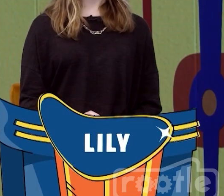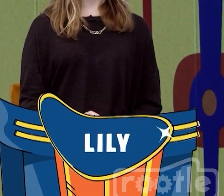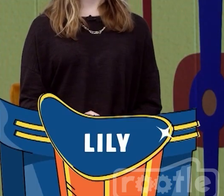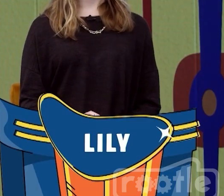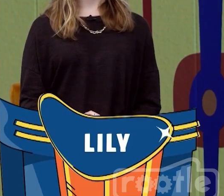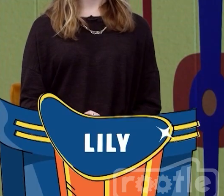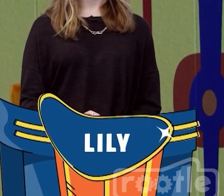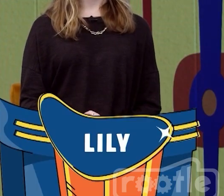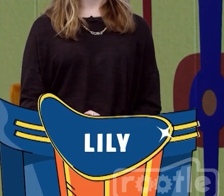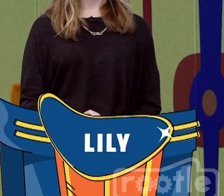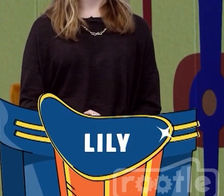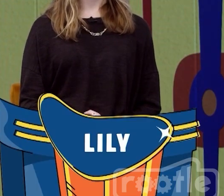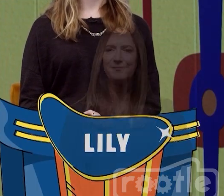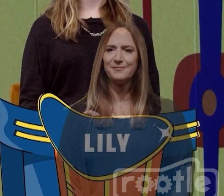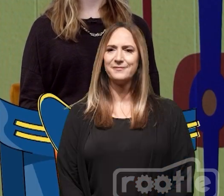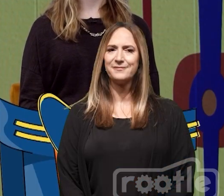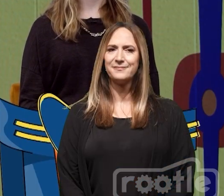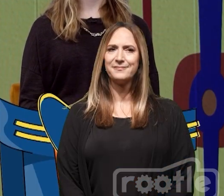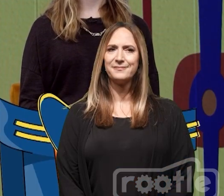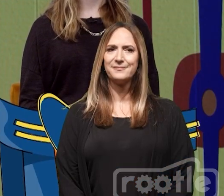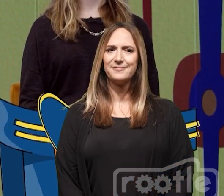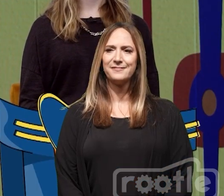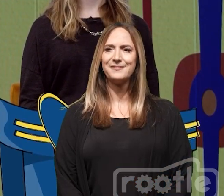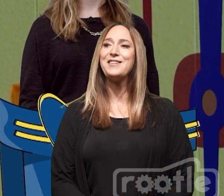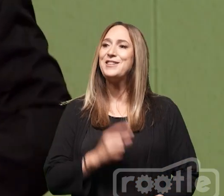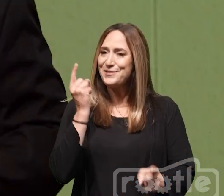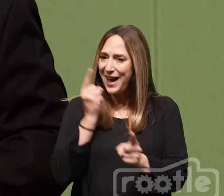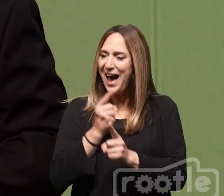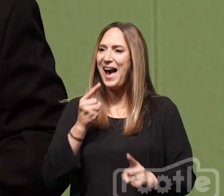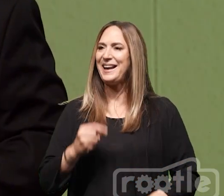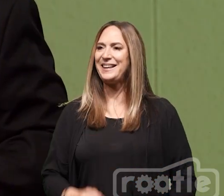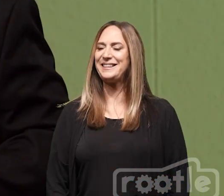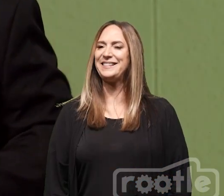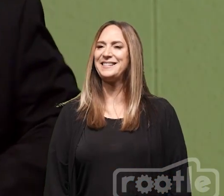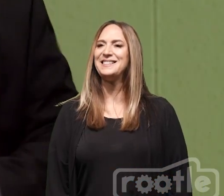[guesses dinging] That is correct.